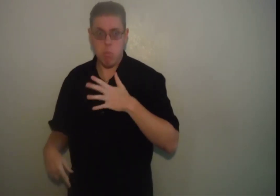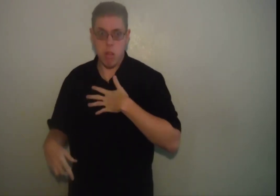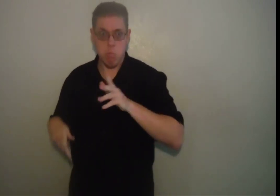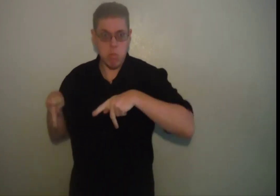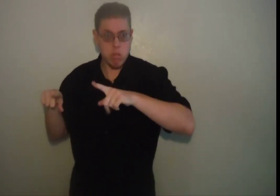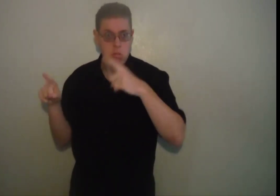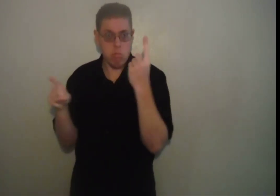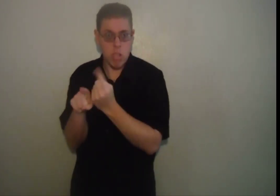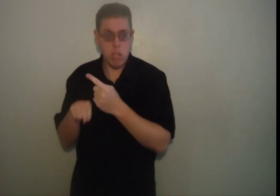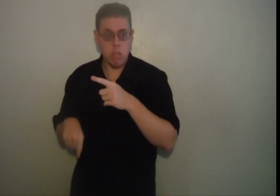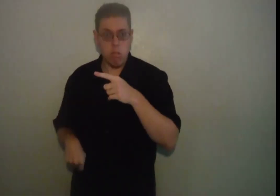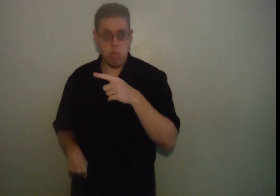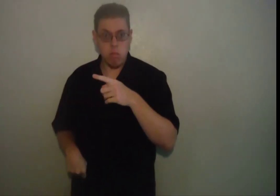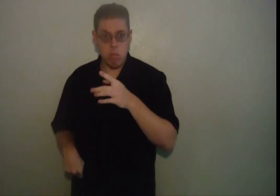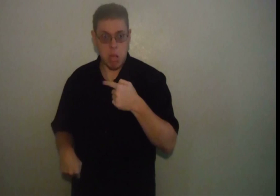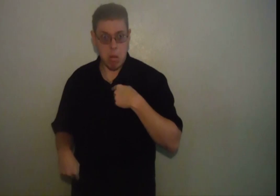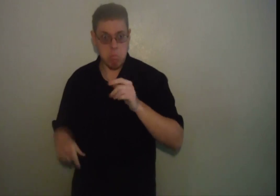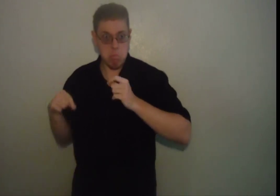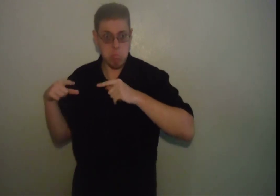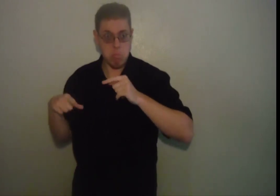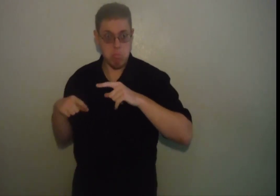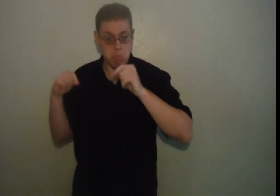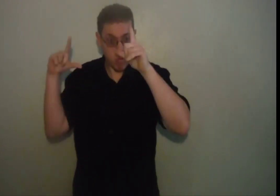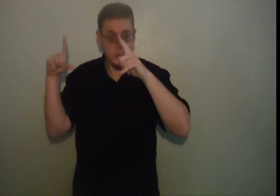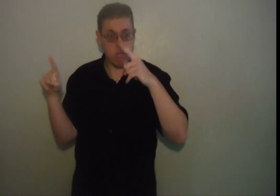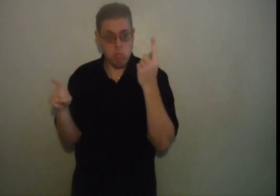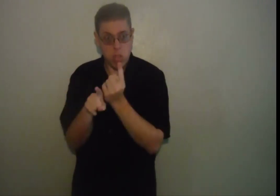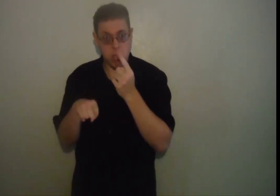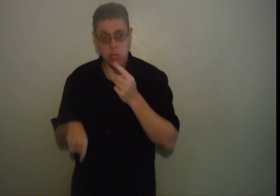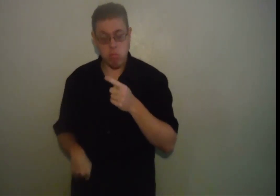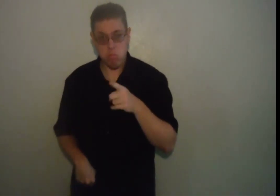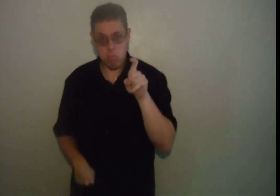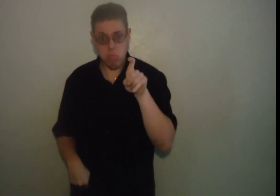I mean you had just asked for my consent, right? I was awake, right?